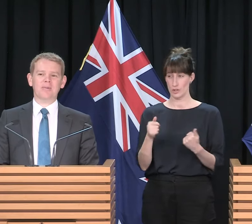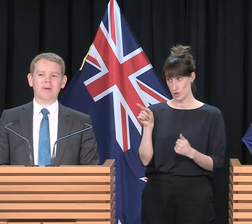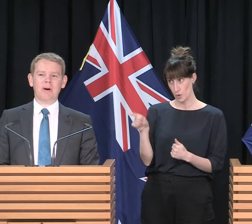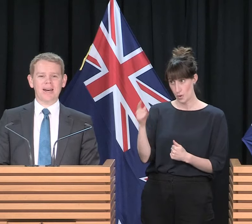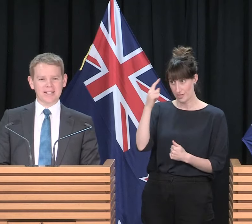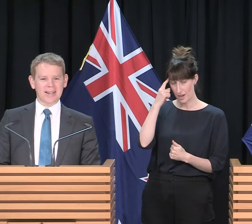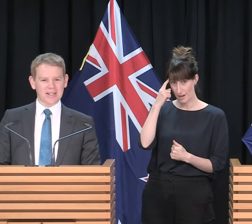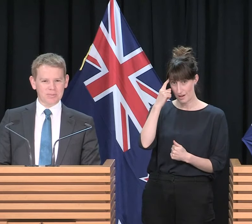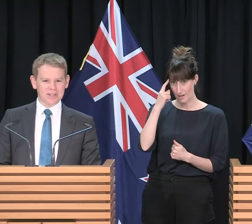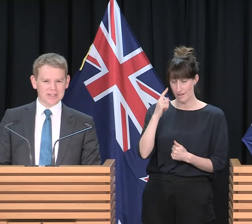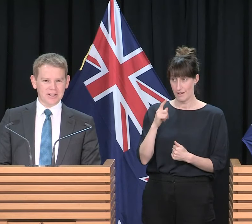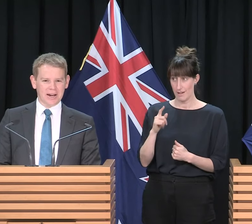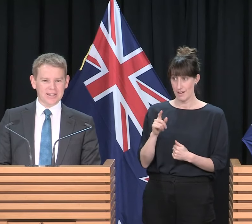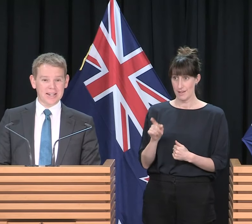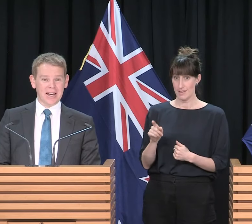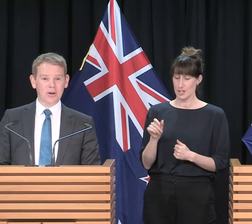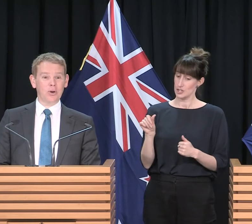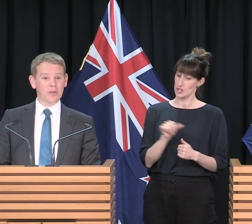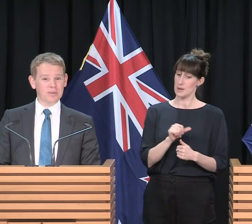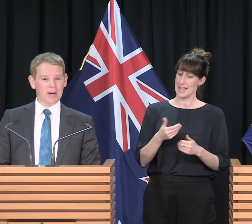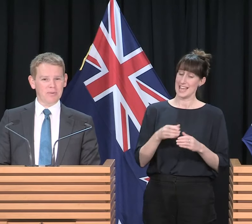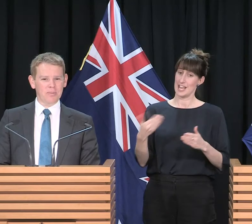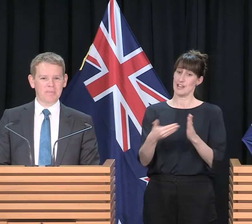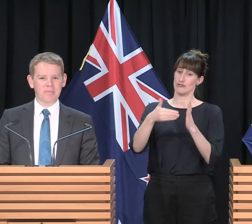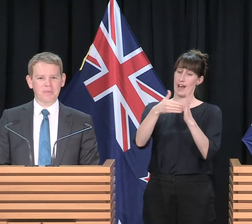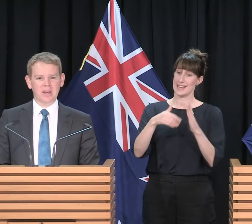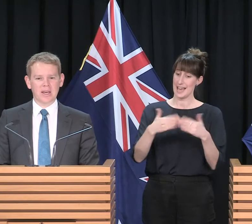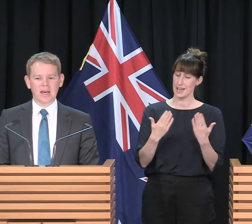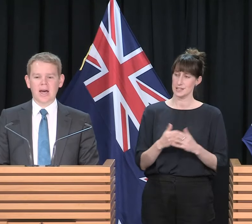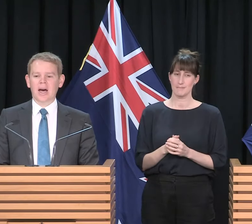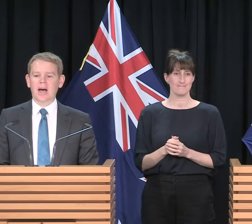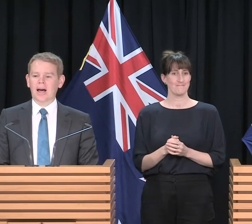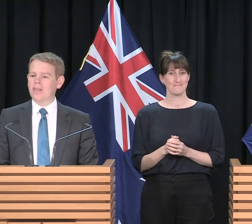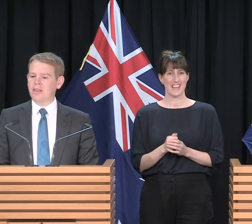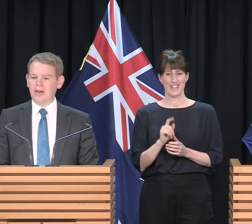suggests that people should be prepared for the use of masks before the need to use them